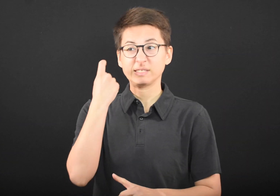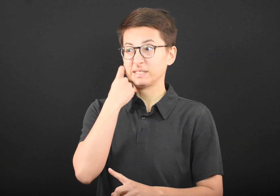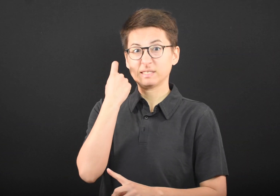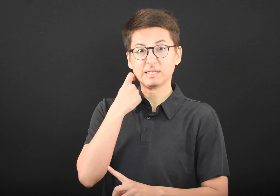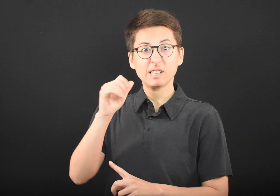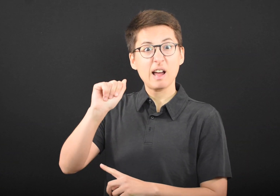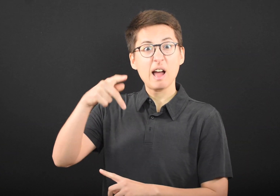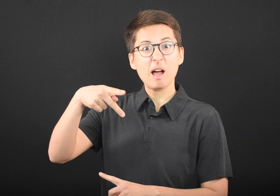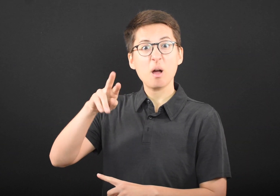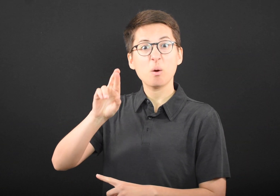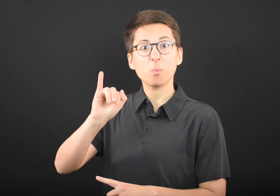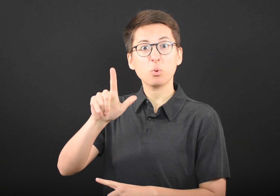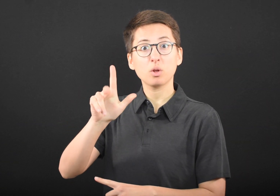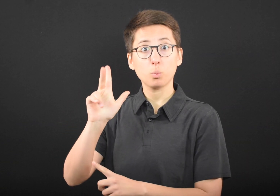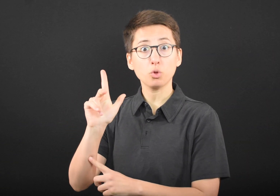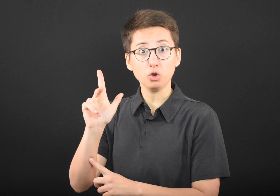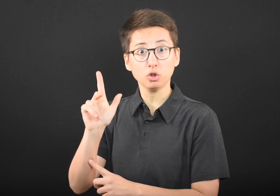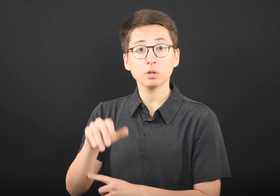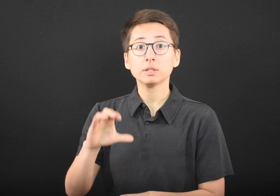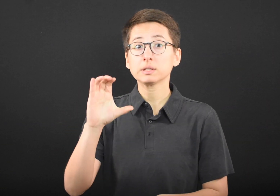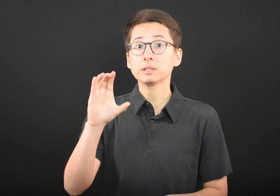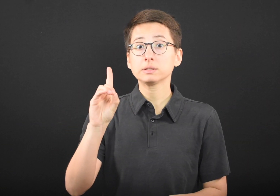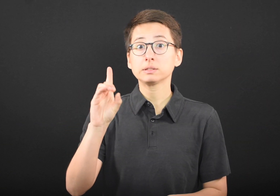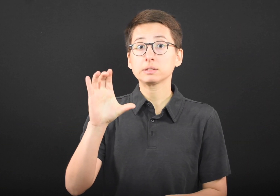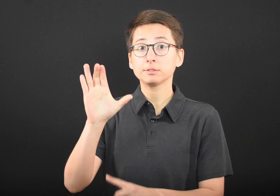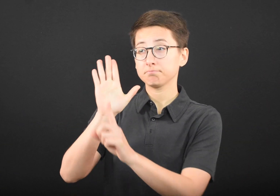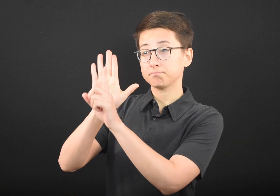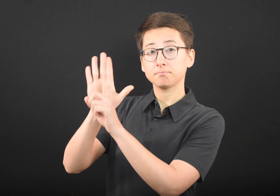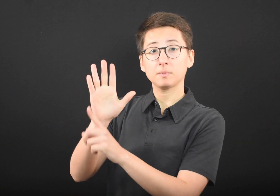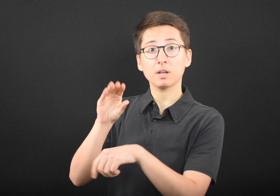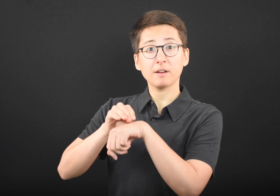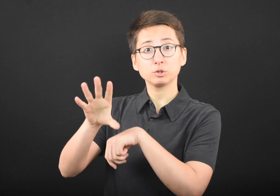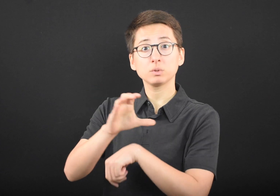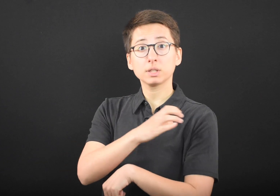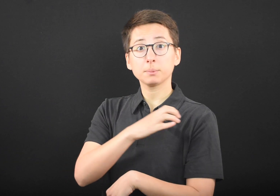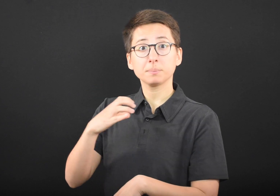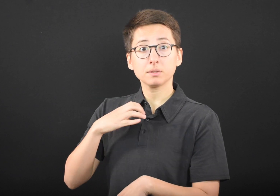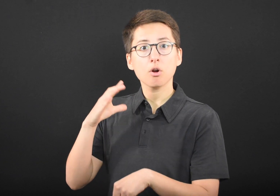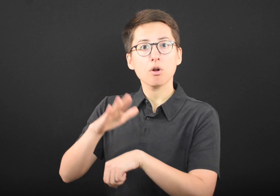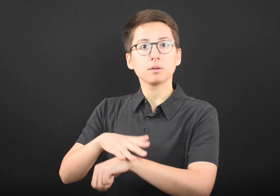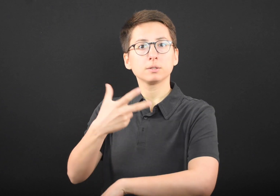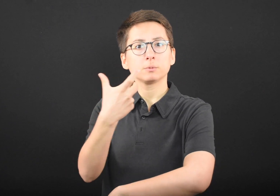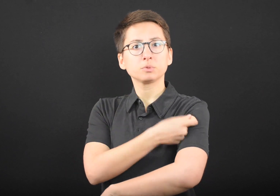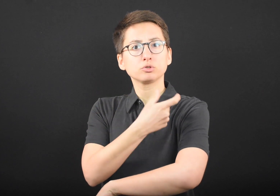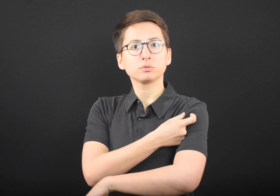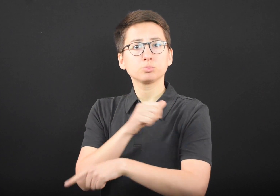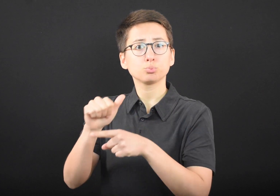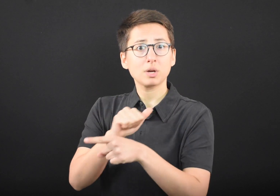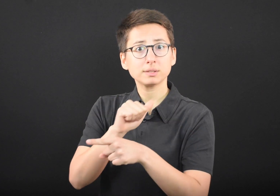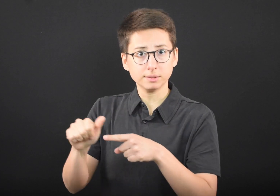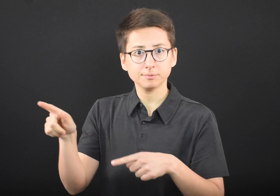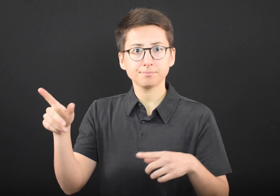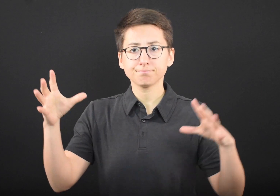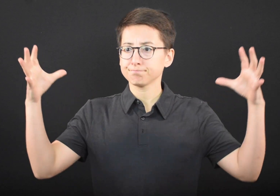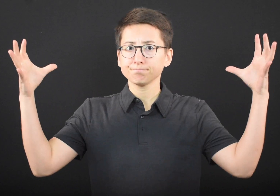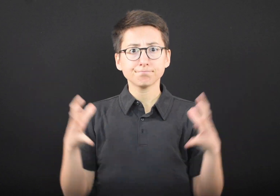On April 23, CDC’s Advisory Committee on Immunization Practices met to review